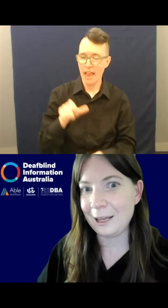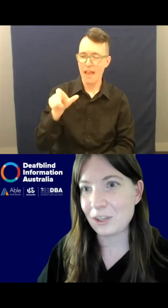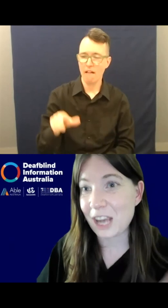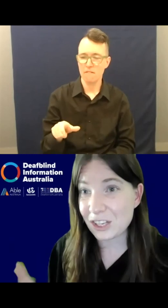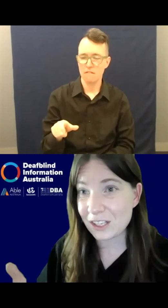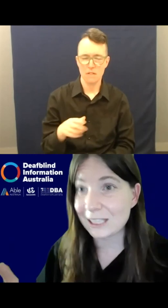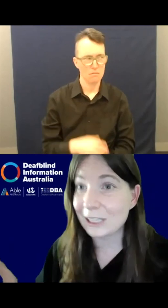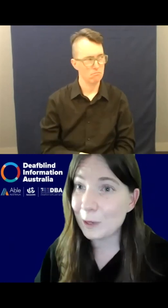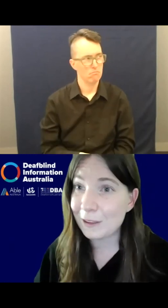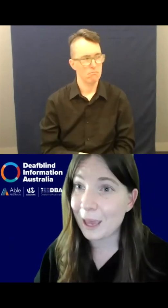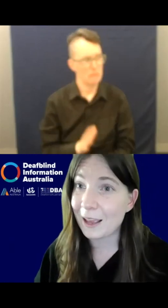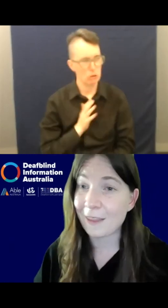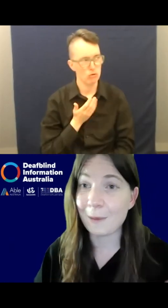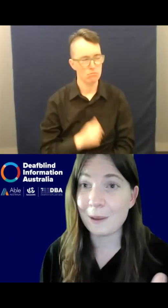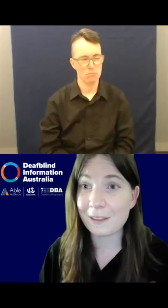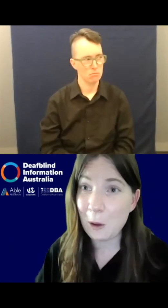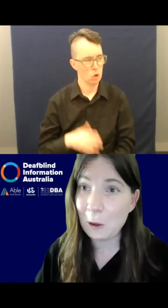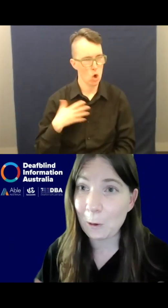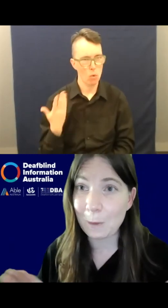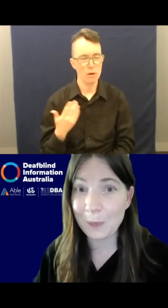changing it just a little bit, making something a bit smaller or bigger,